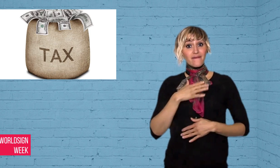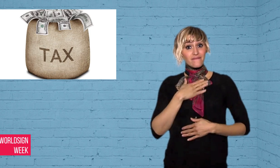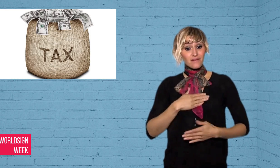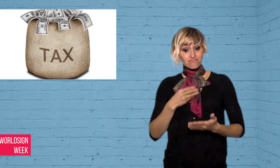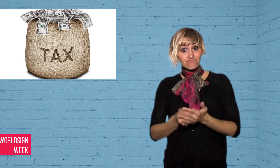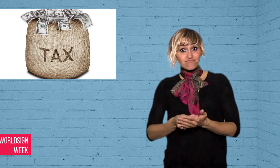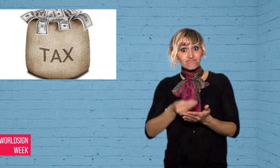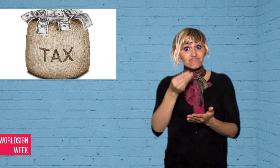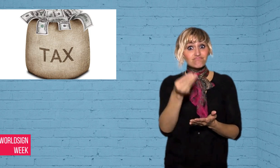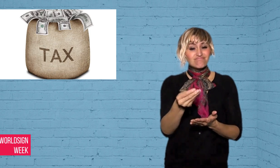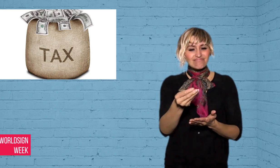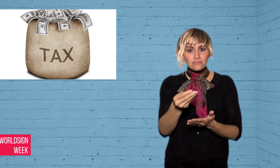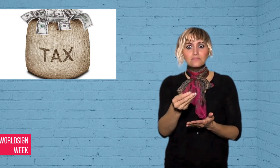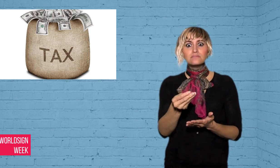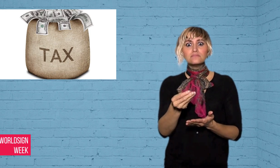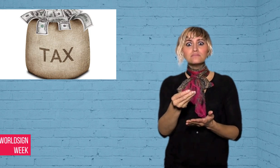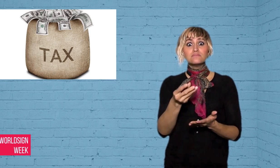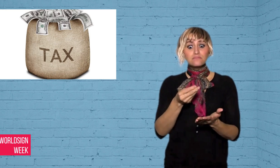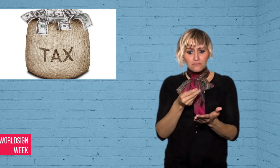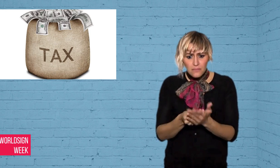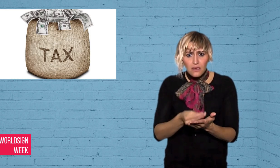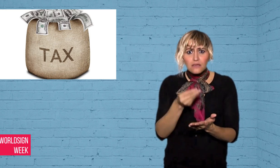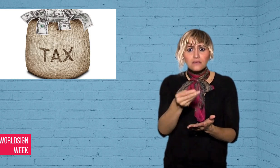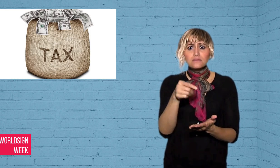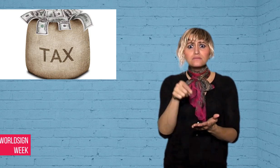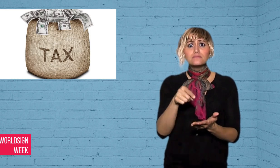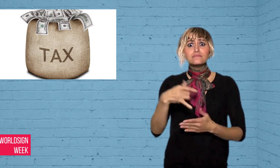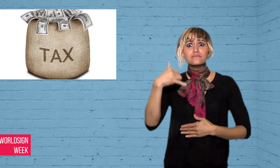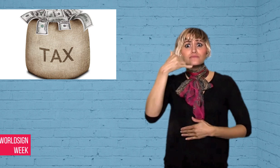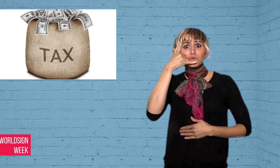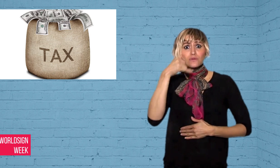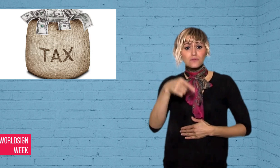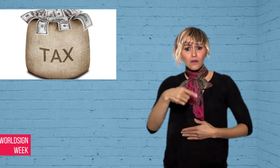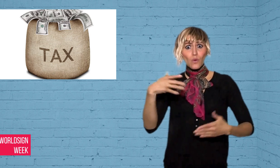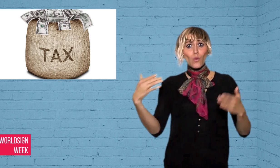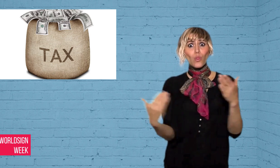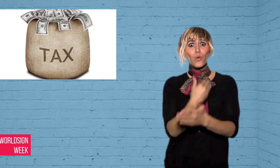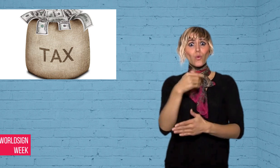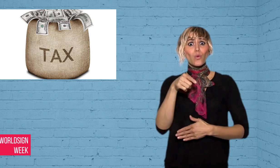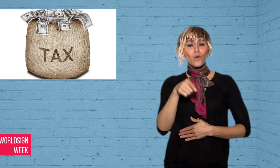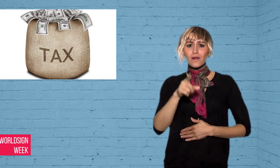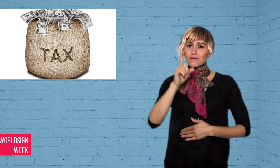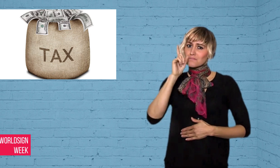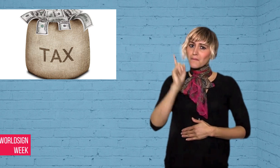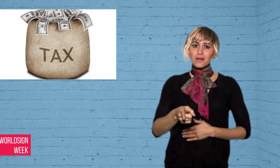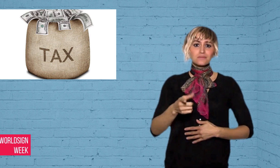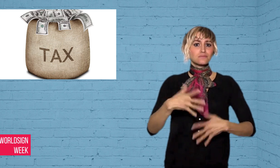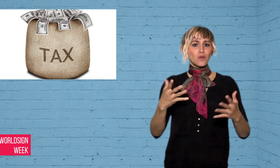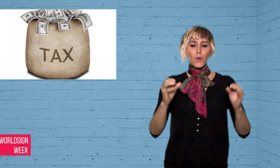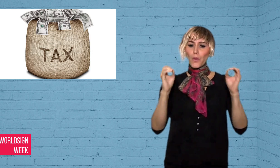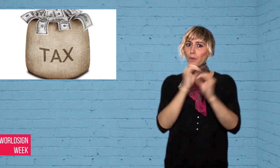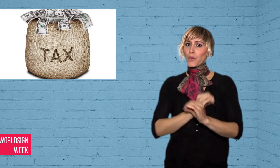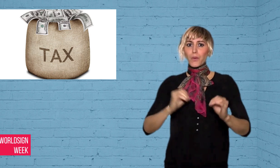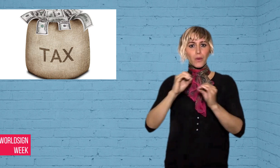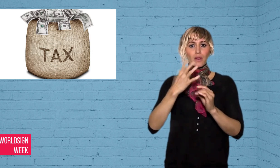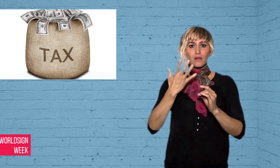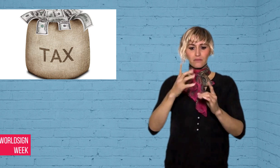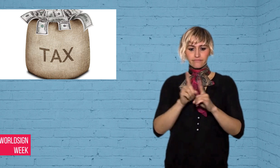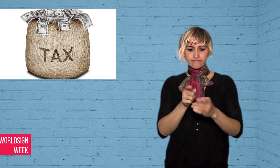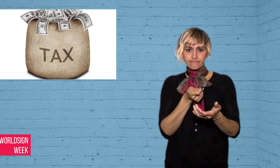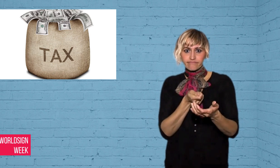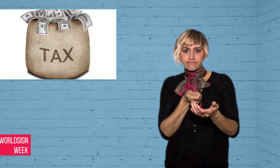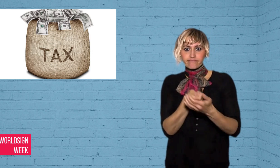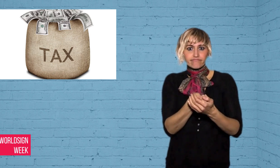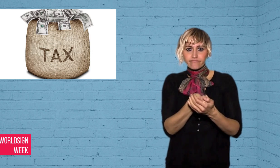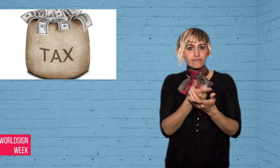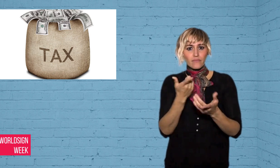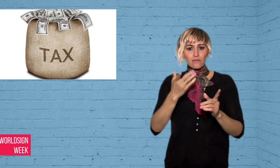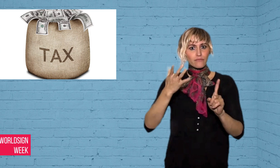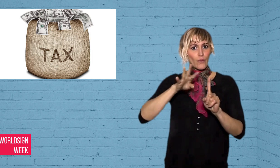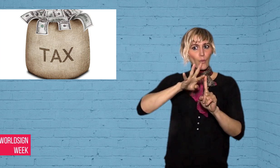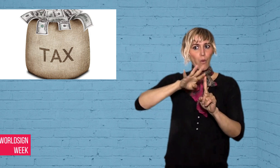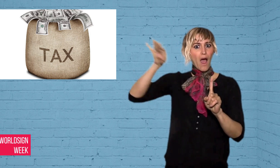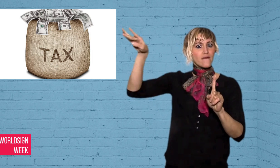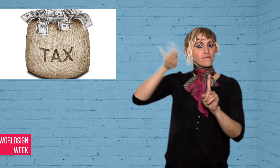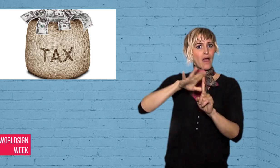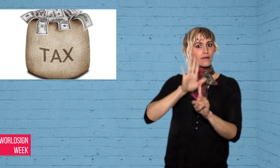Customers have to buy new wireless headphones called